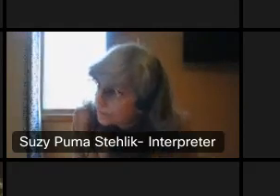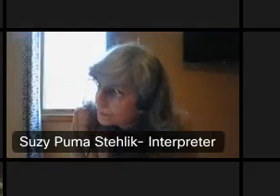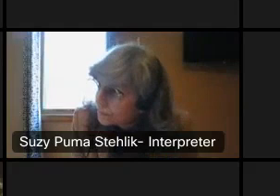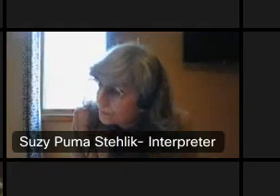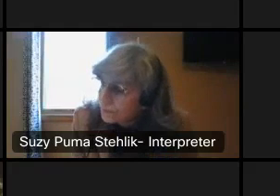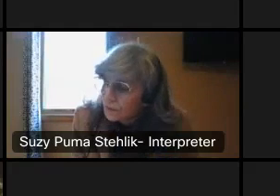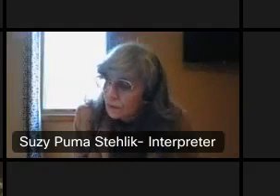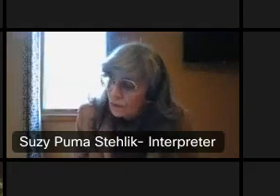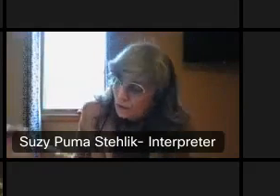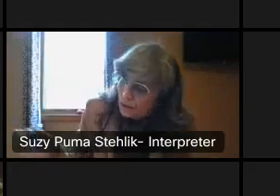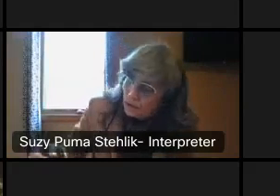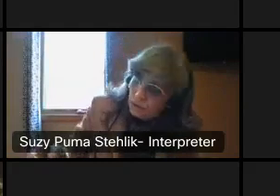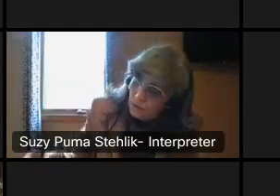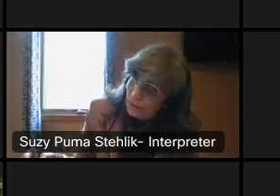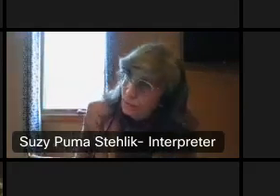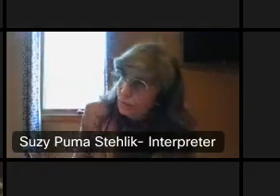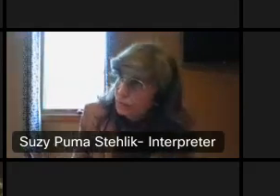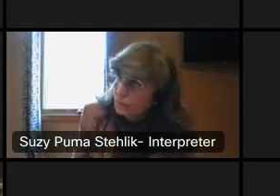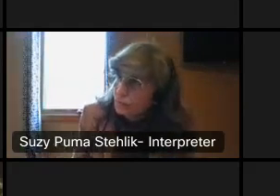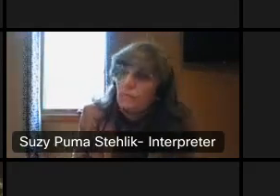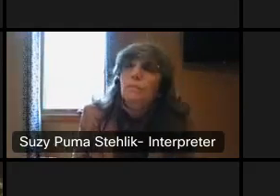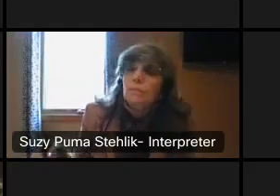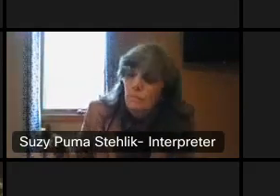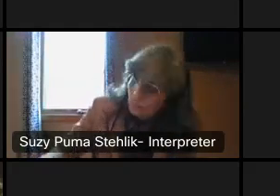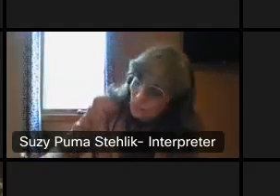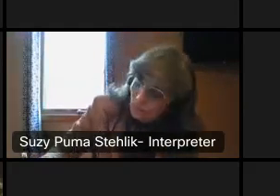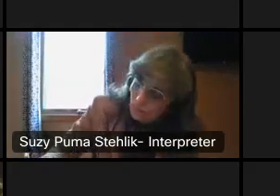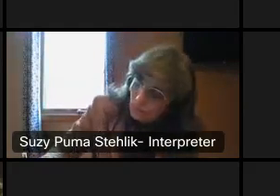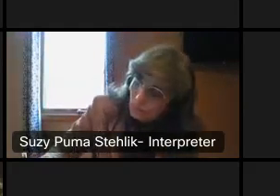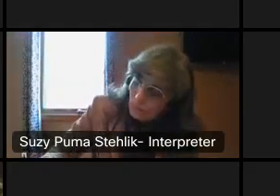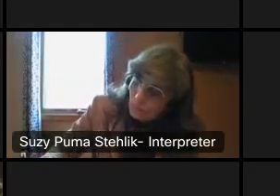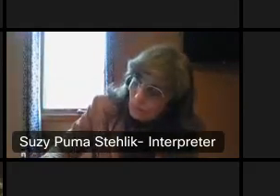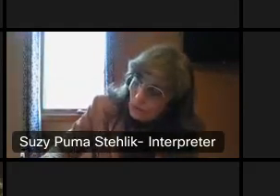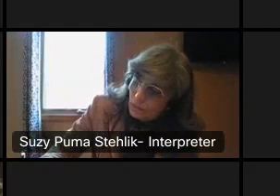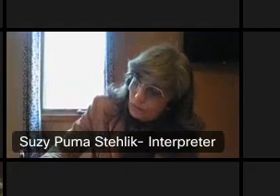It needs to be prepared replaced.